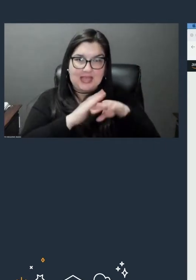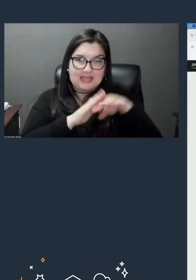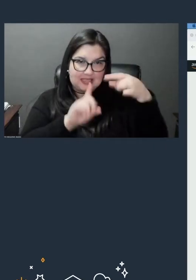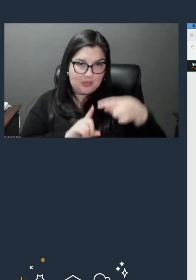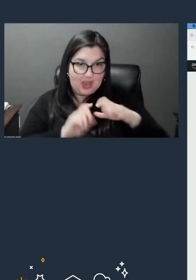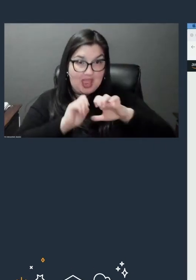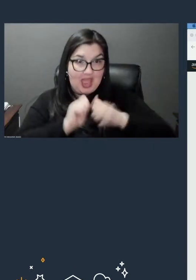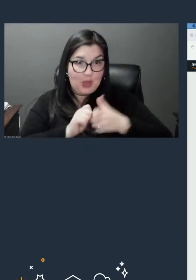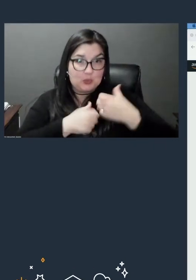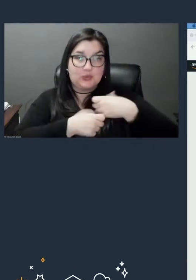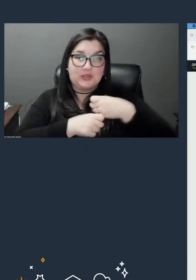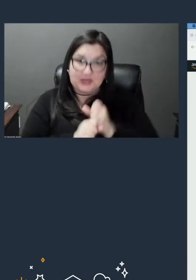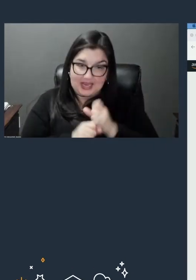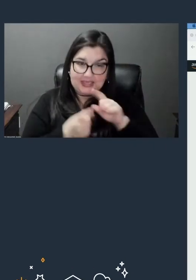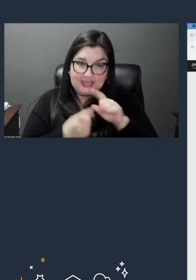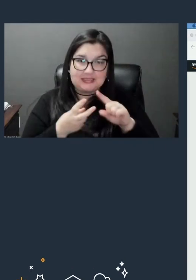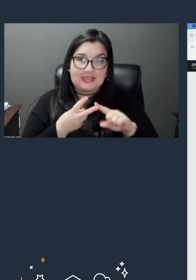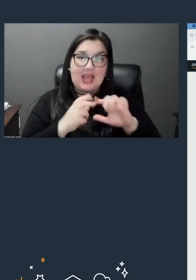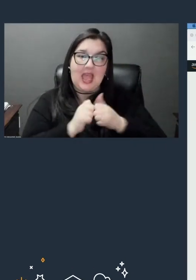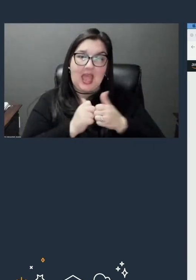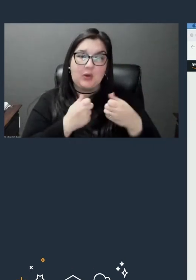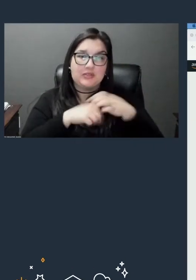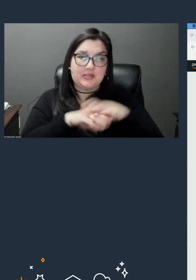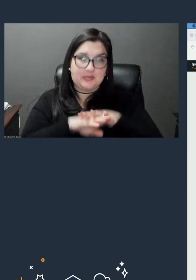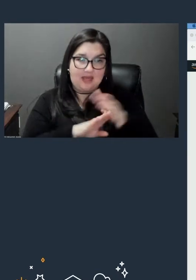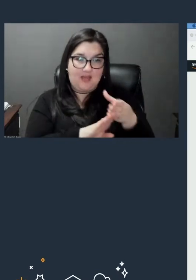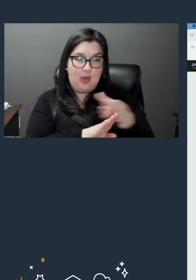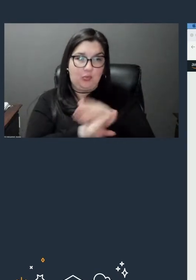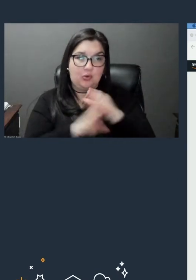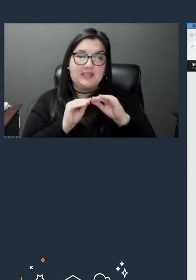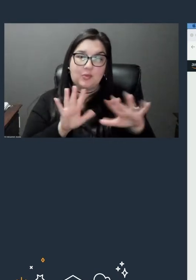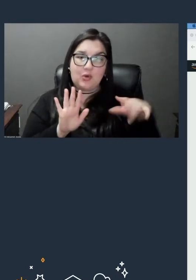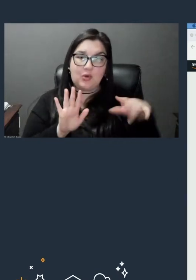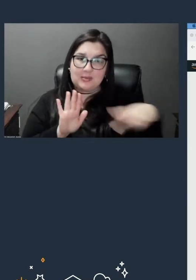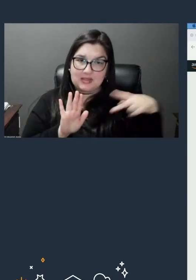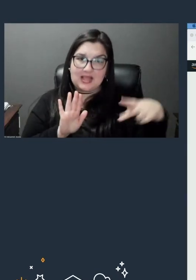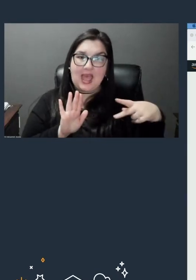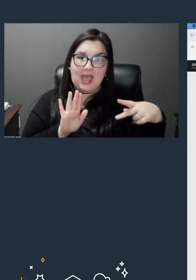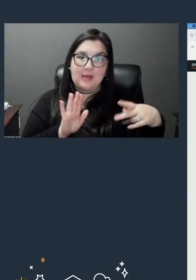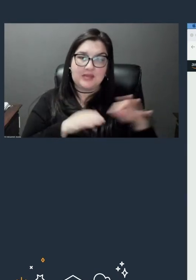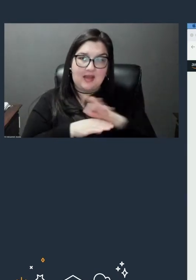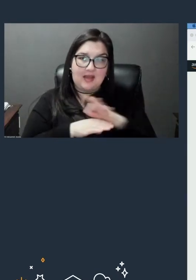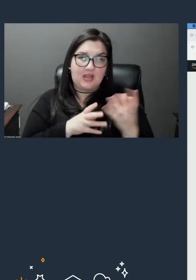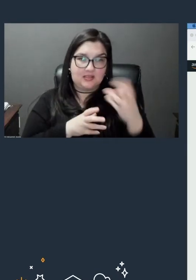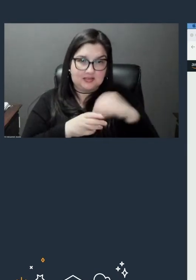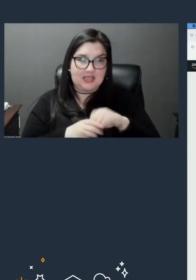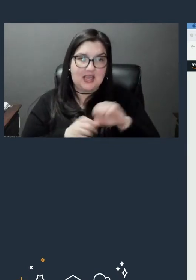how to integrate that pre-deployed Lambda function into the S3 Object Lambda access point.